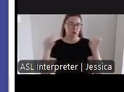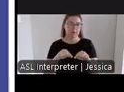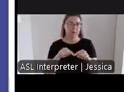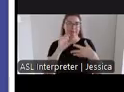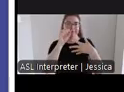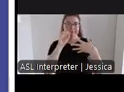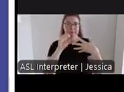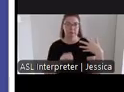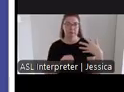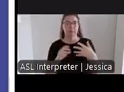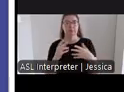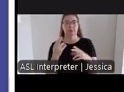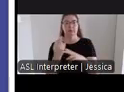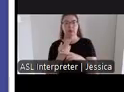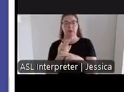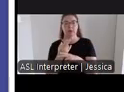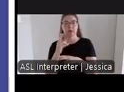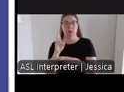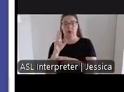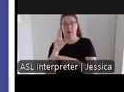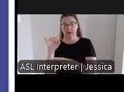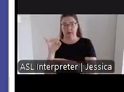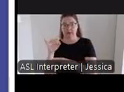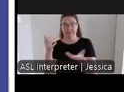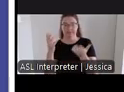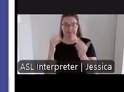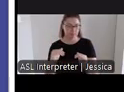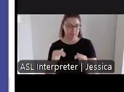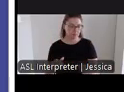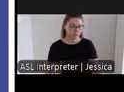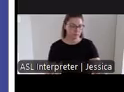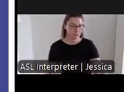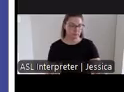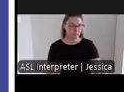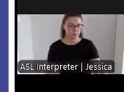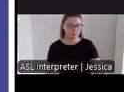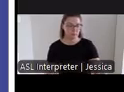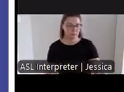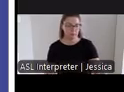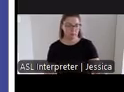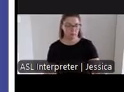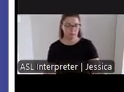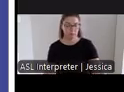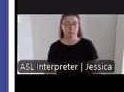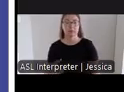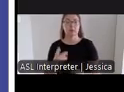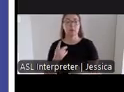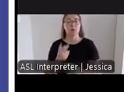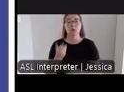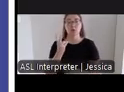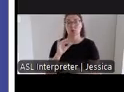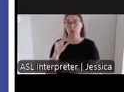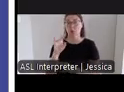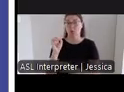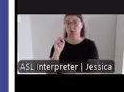Next... As I’ve already mentioned, two codes are currently approved for use with the 341 field...